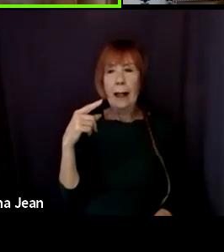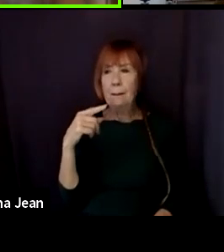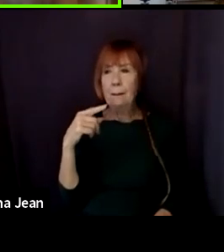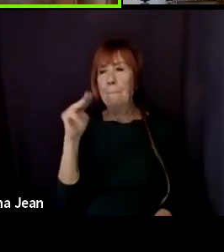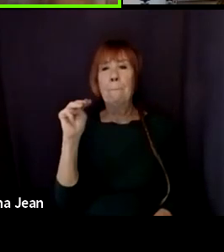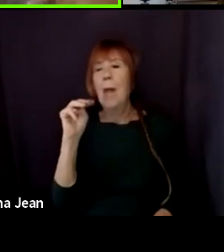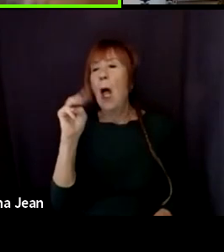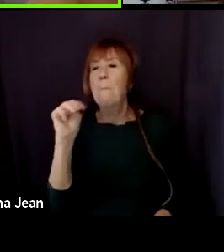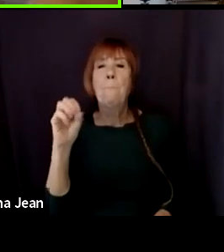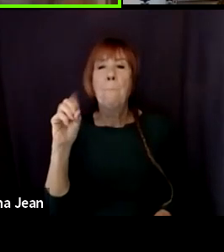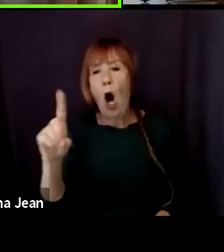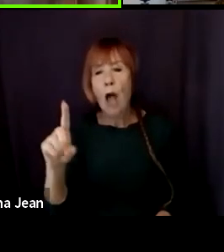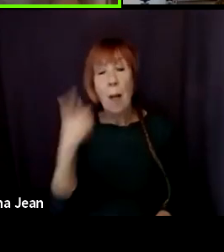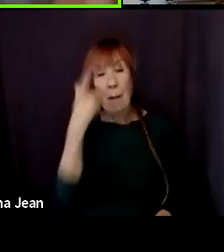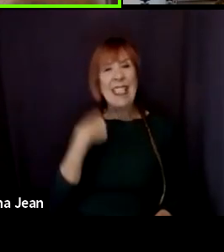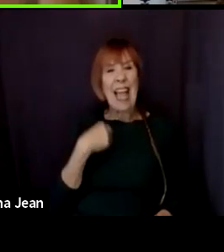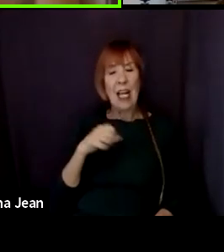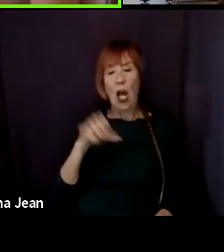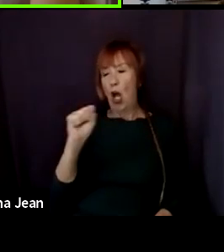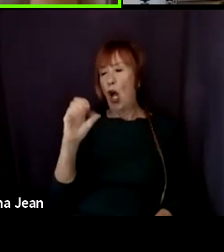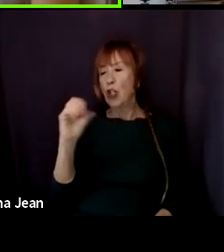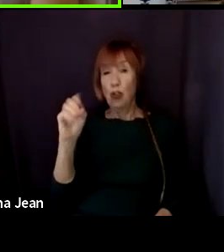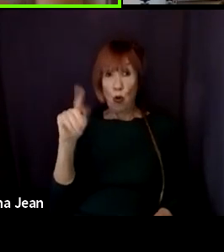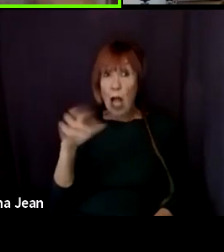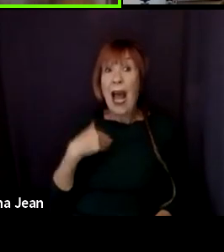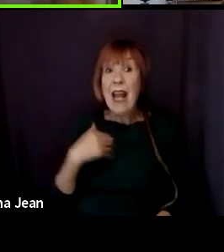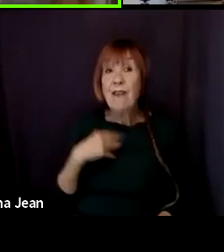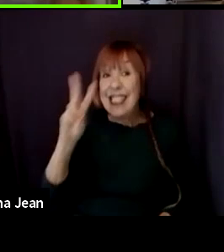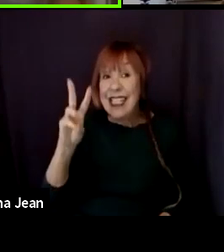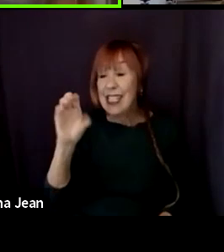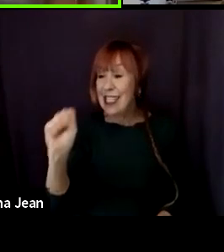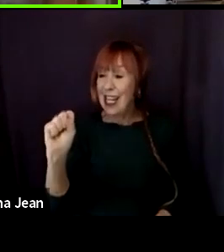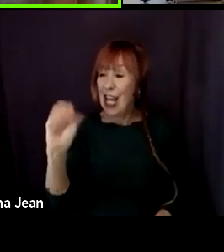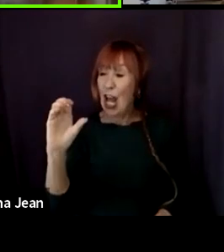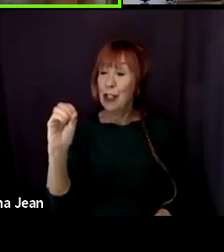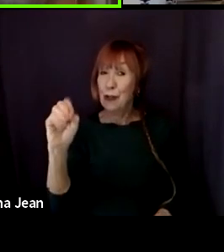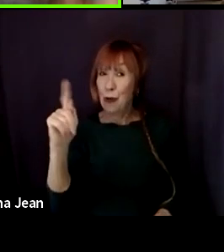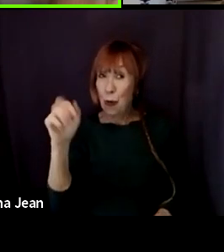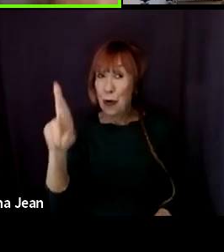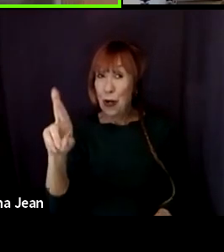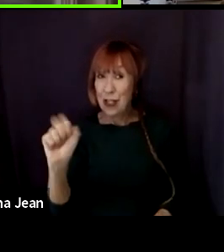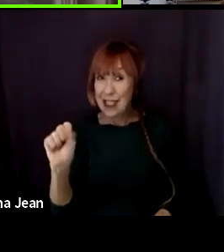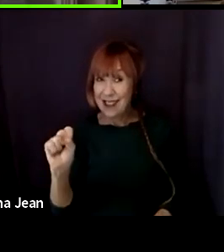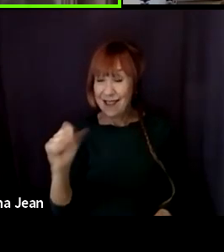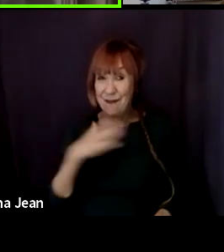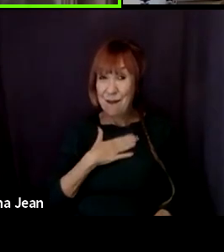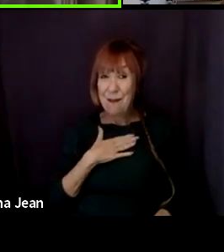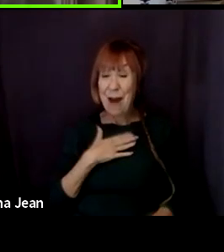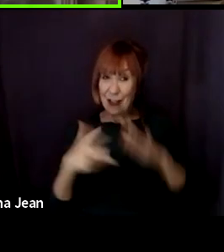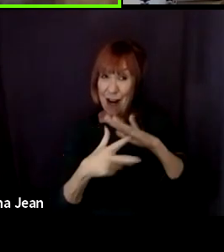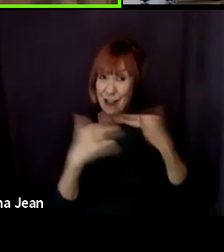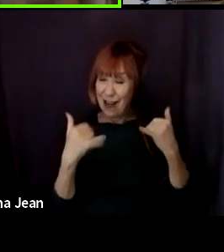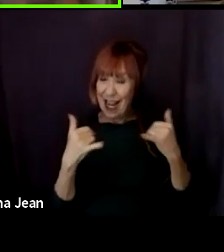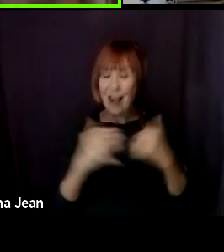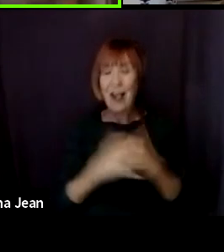Seriously, I still do today, I have six scooters in my garage right now. (giggles) Anyway, and so because of that,